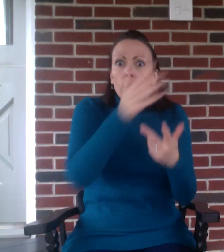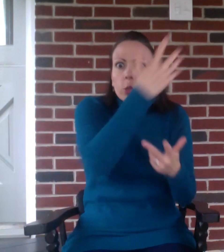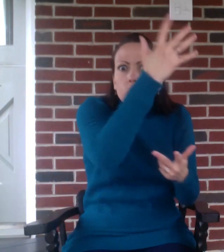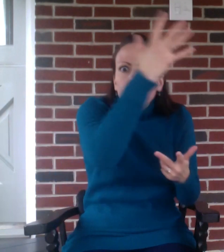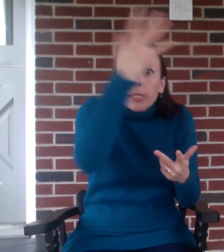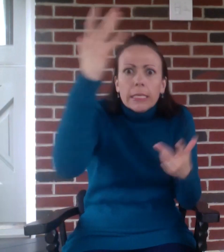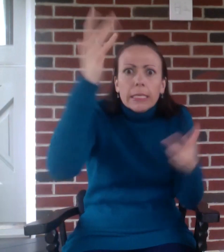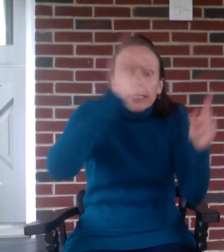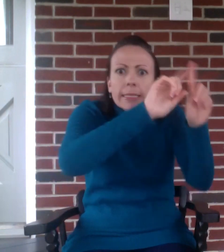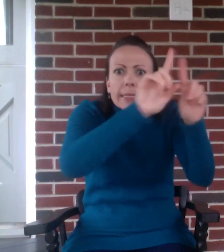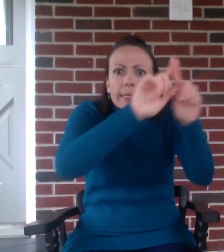toucans,